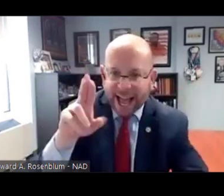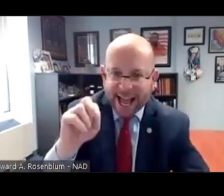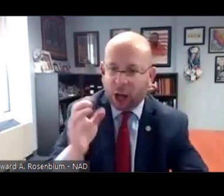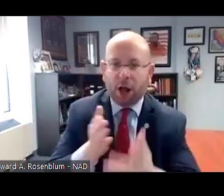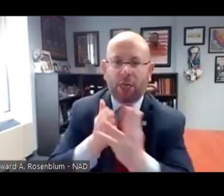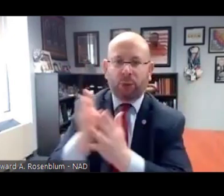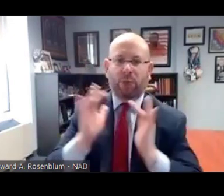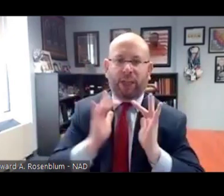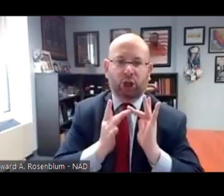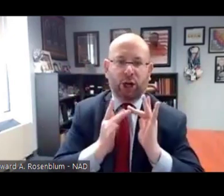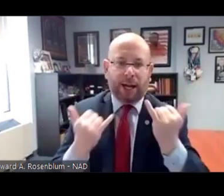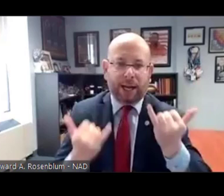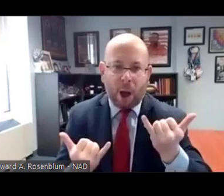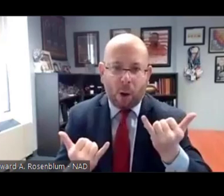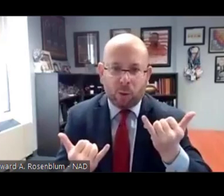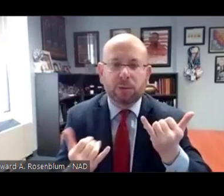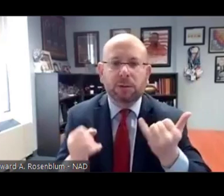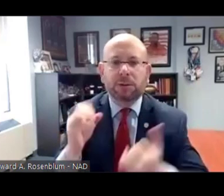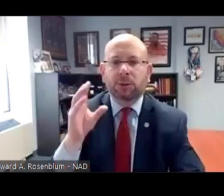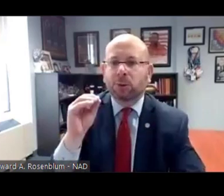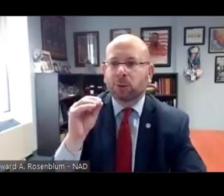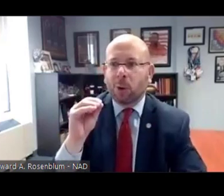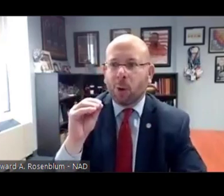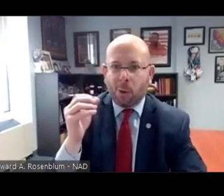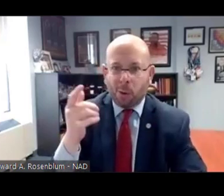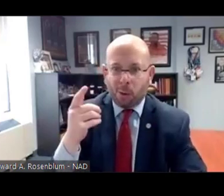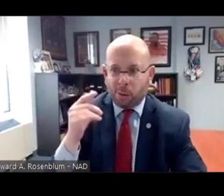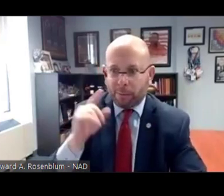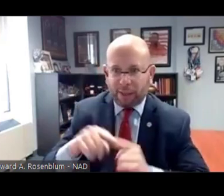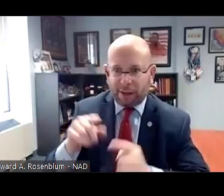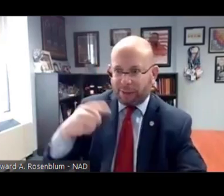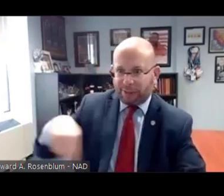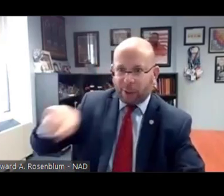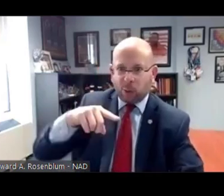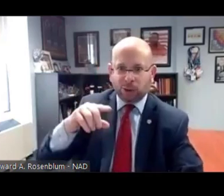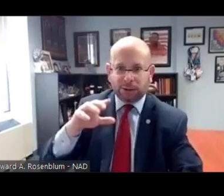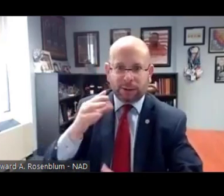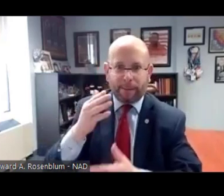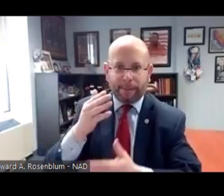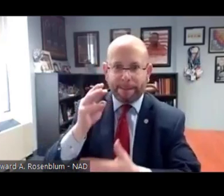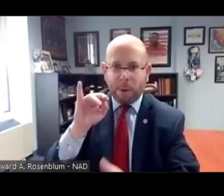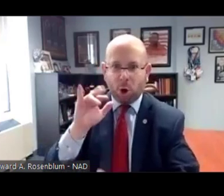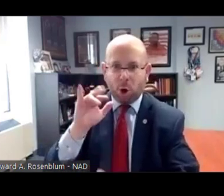for purposes of education, medical care, as we see so much is happening through the Internet.